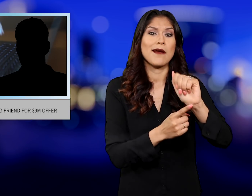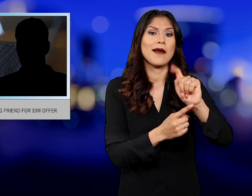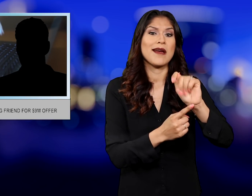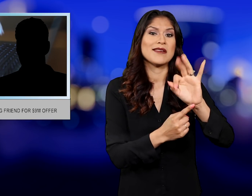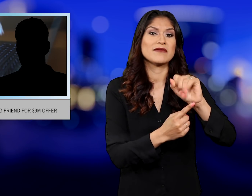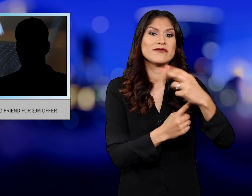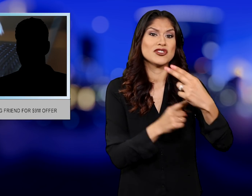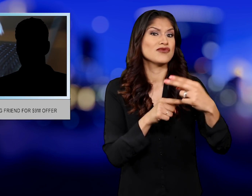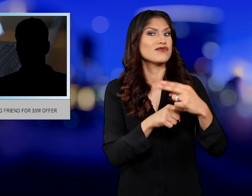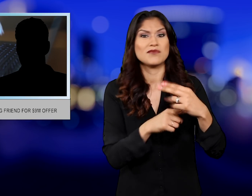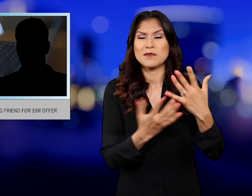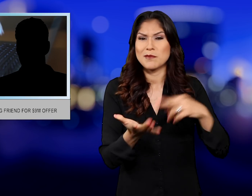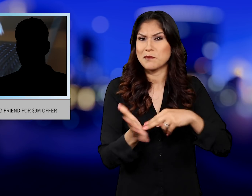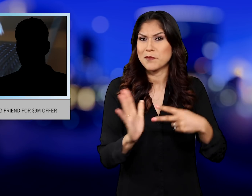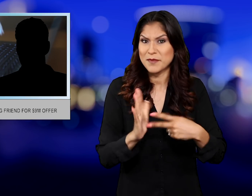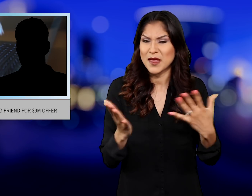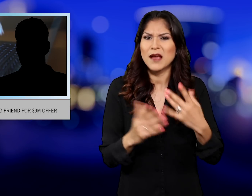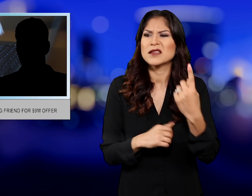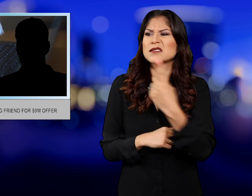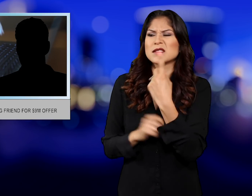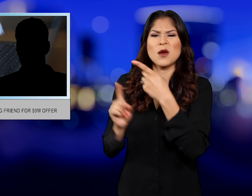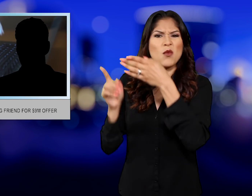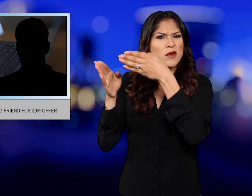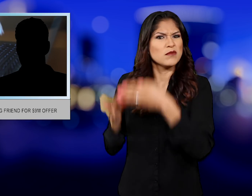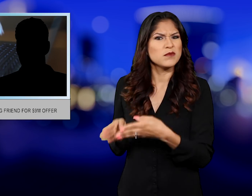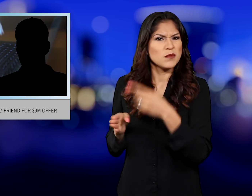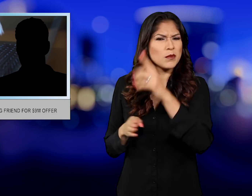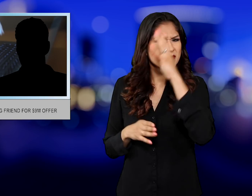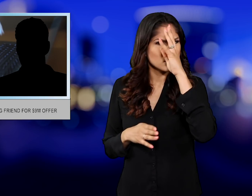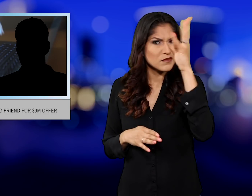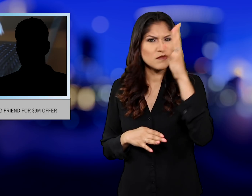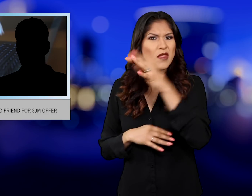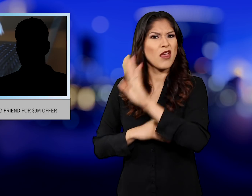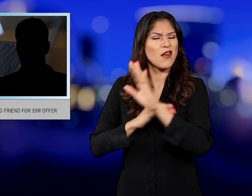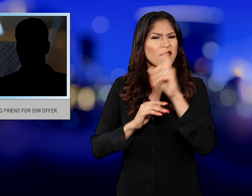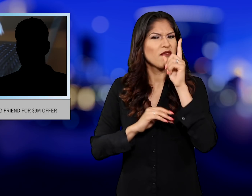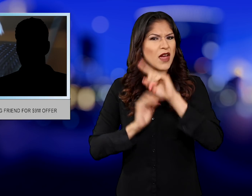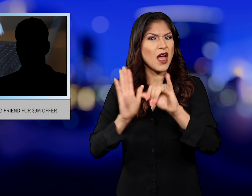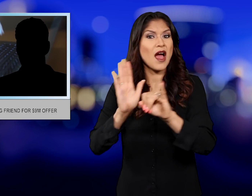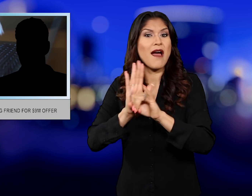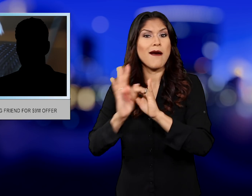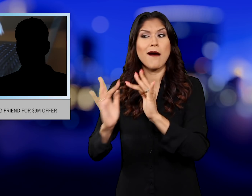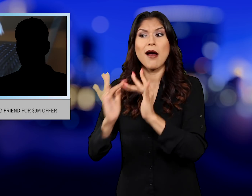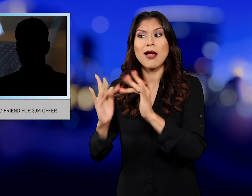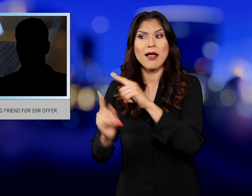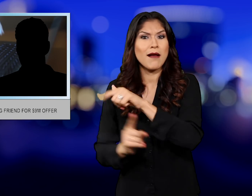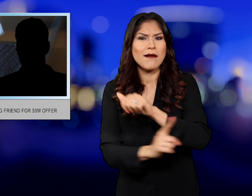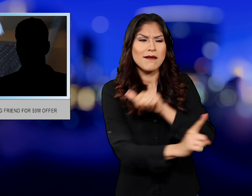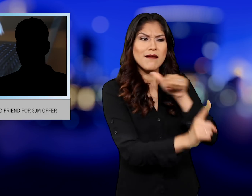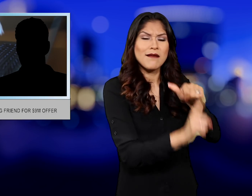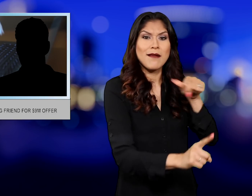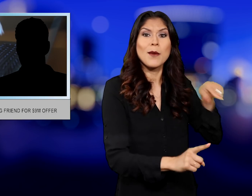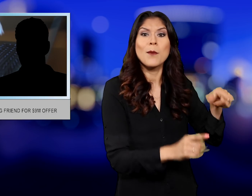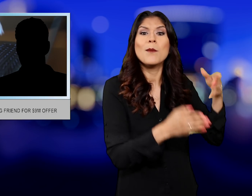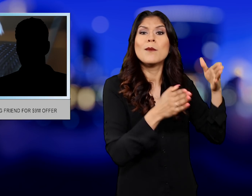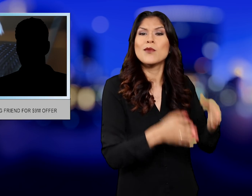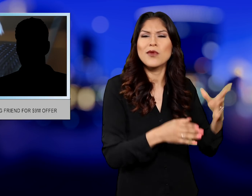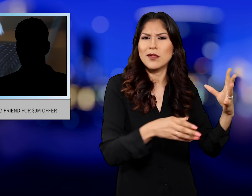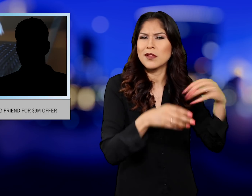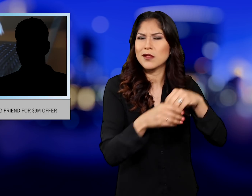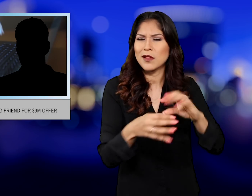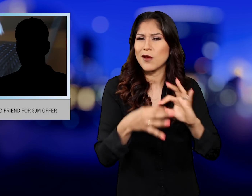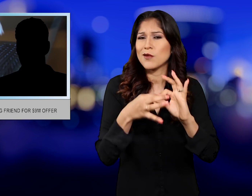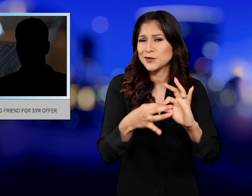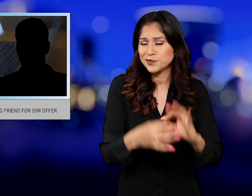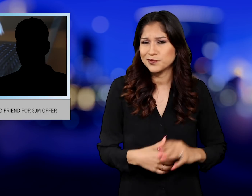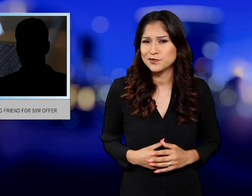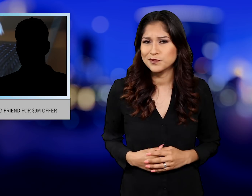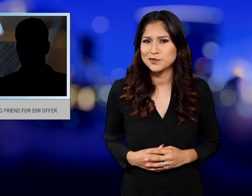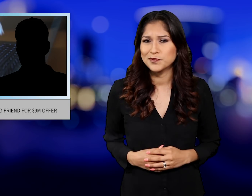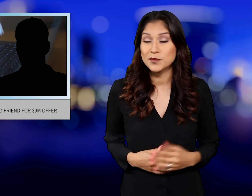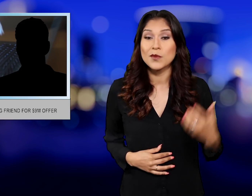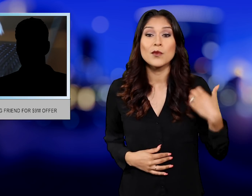Catfishing is when someone is lured into a relationship with a person using a fake online identity.